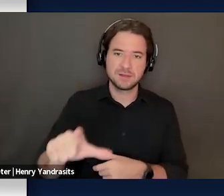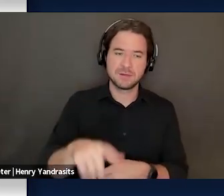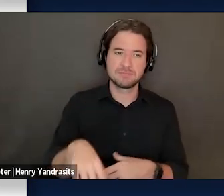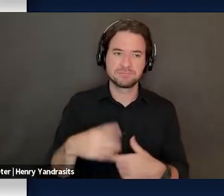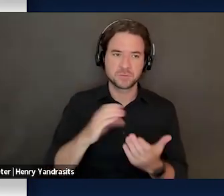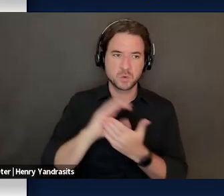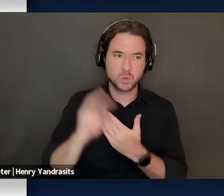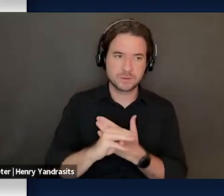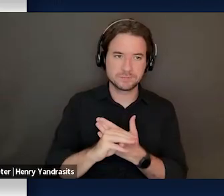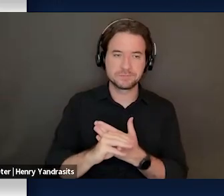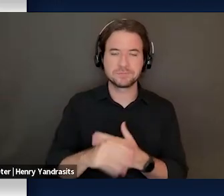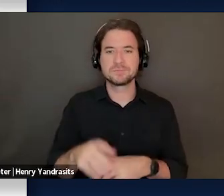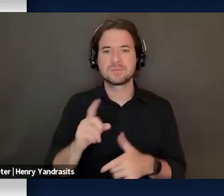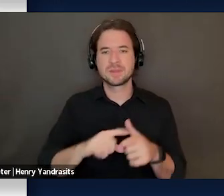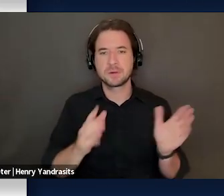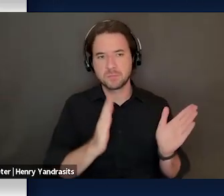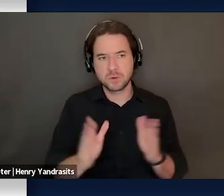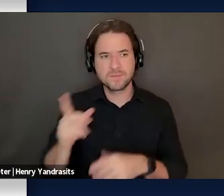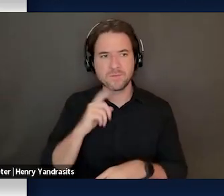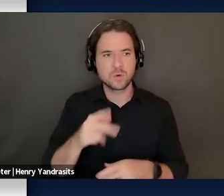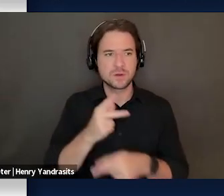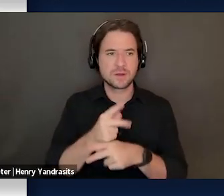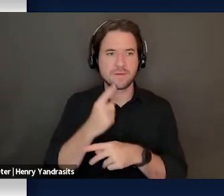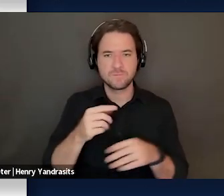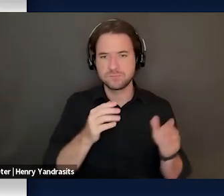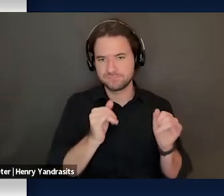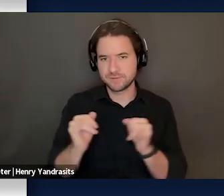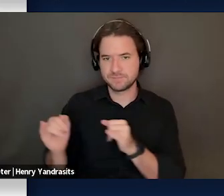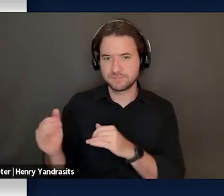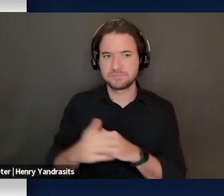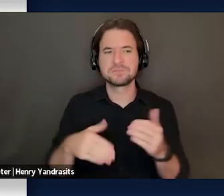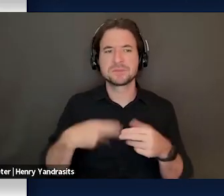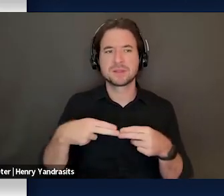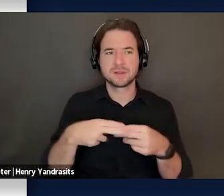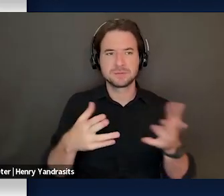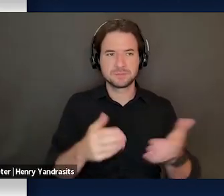And then preparation for caring for these individuals. So let's go to the next slide.